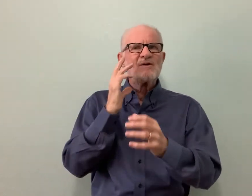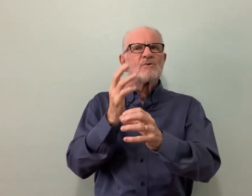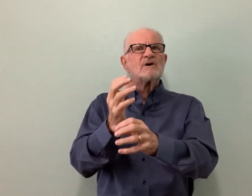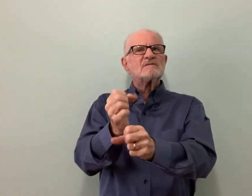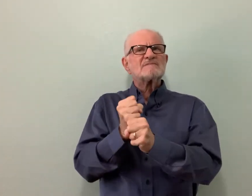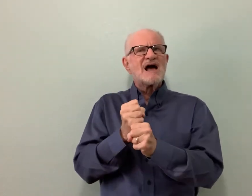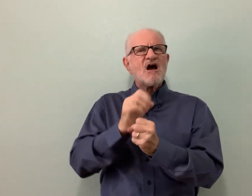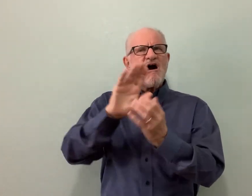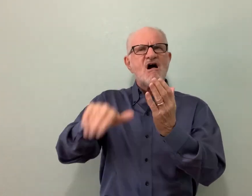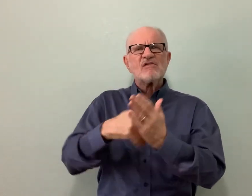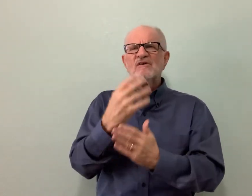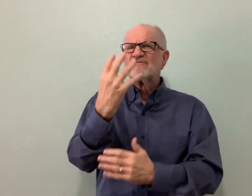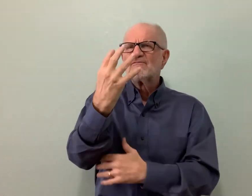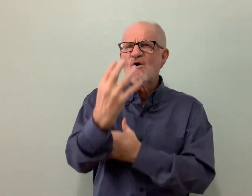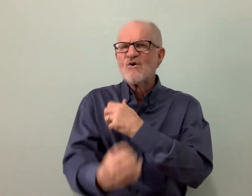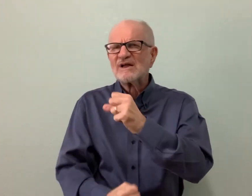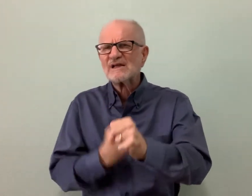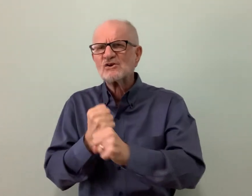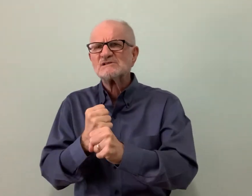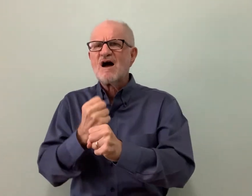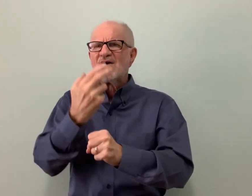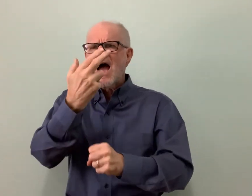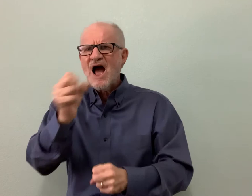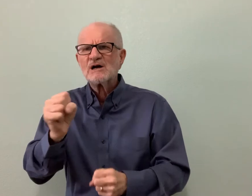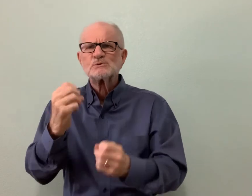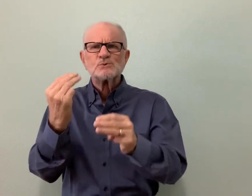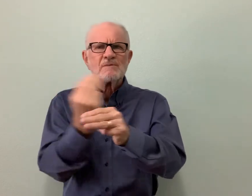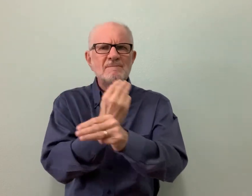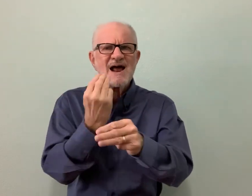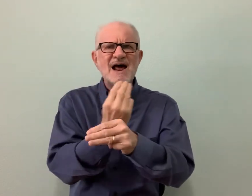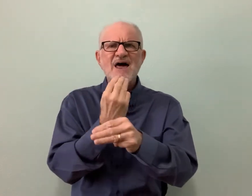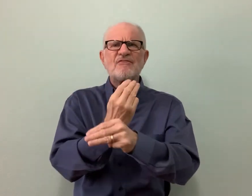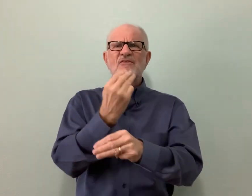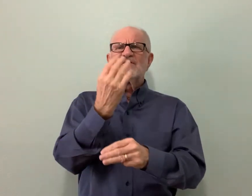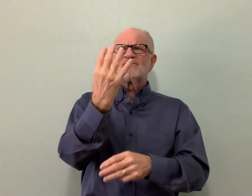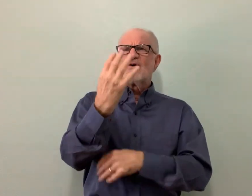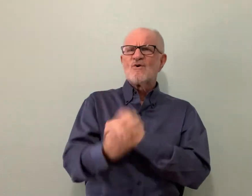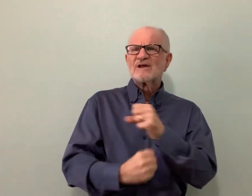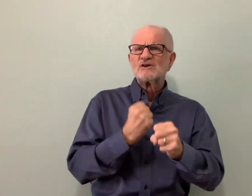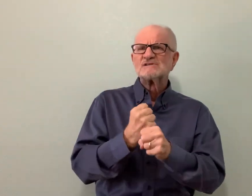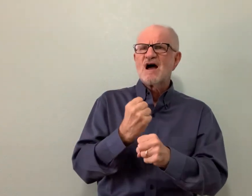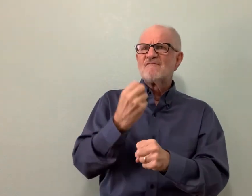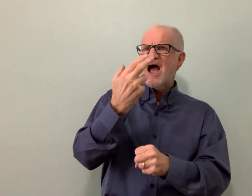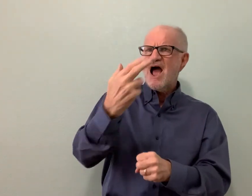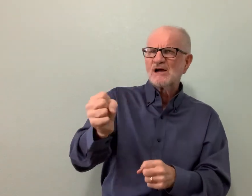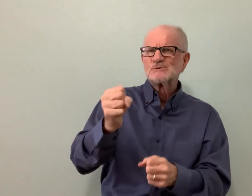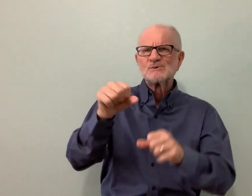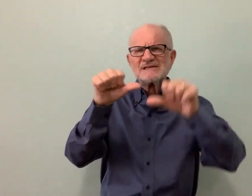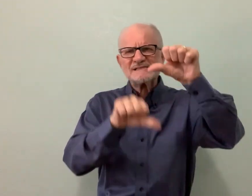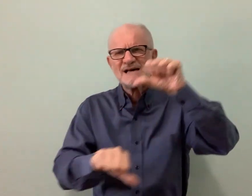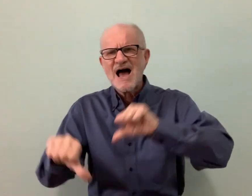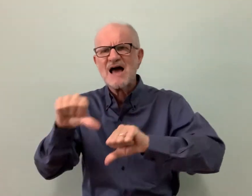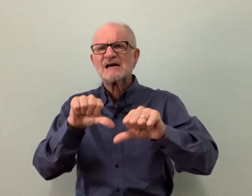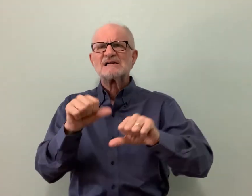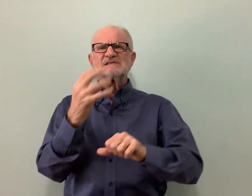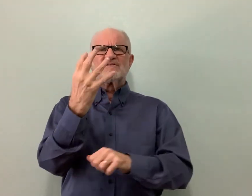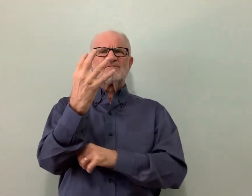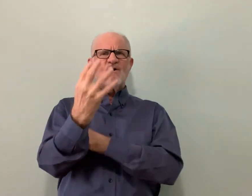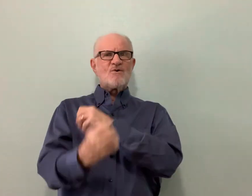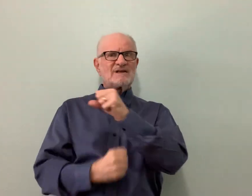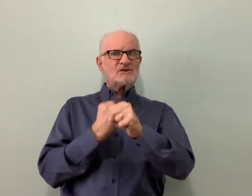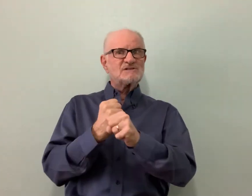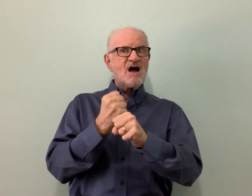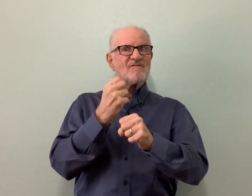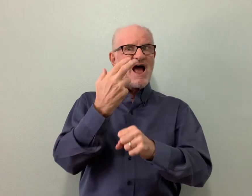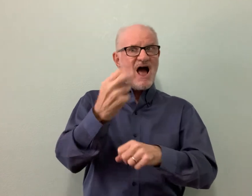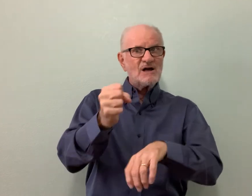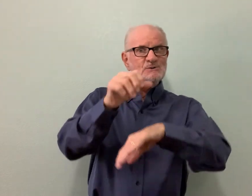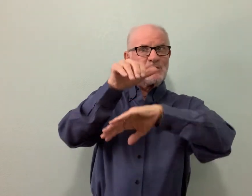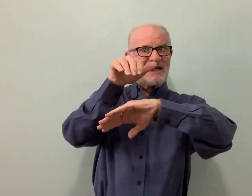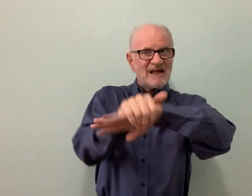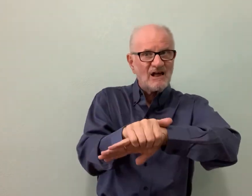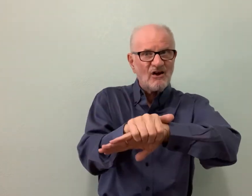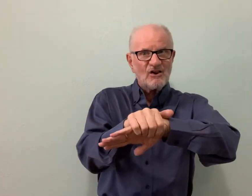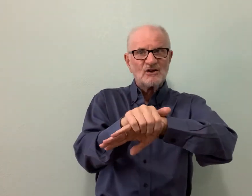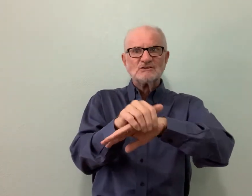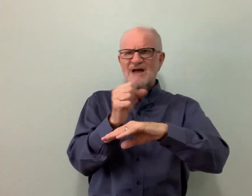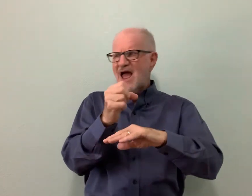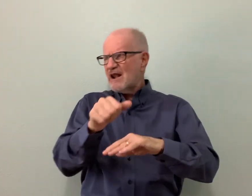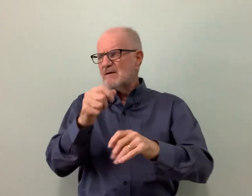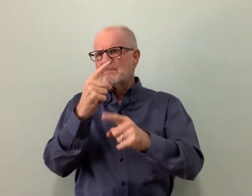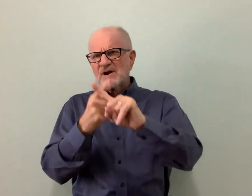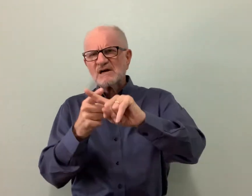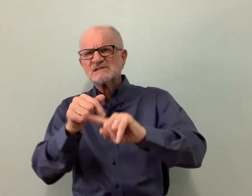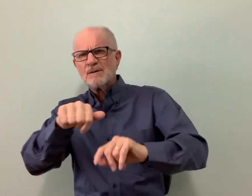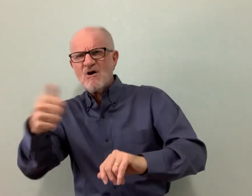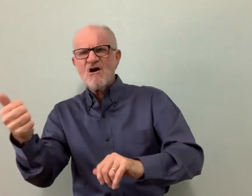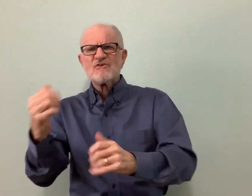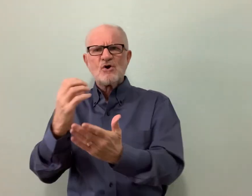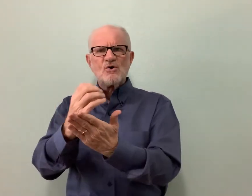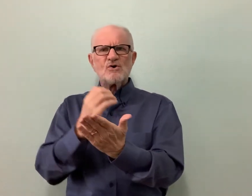they will receive all four years of high school math, four years of high school science, four years of high school English, plus some other courses.